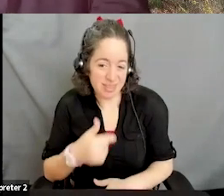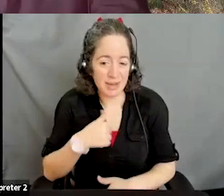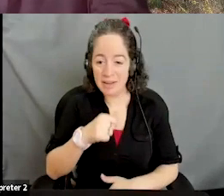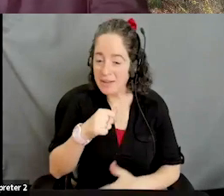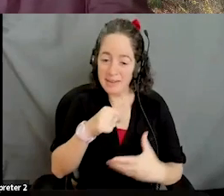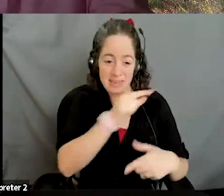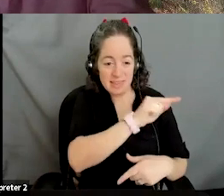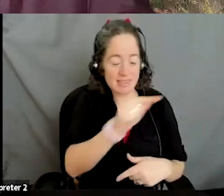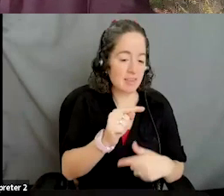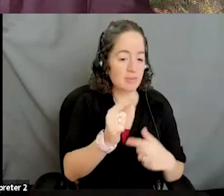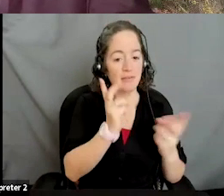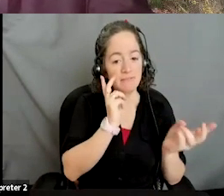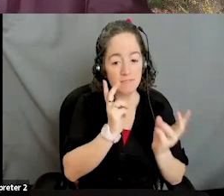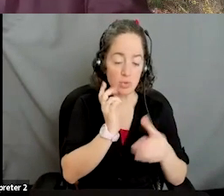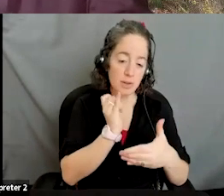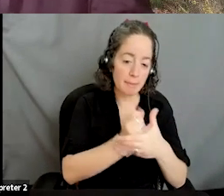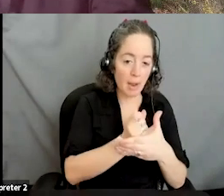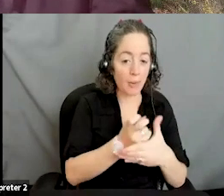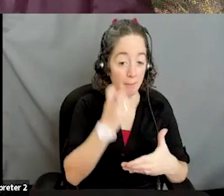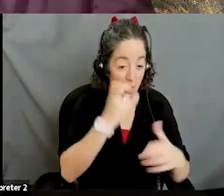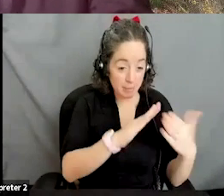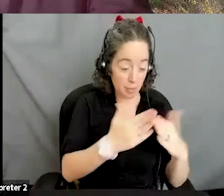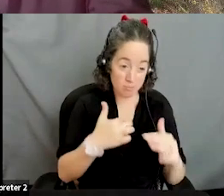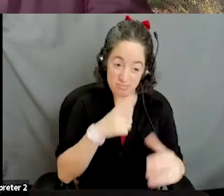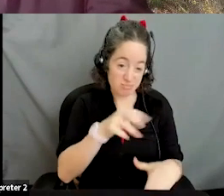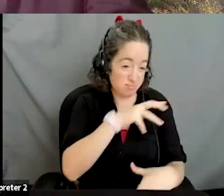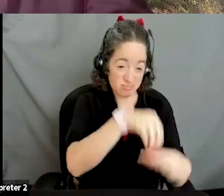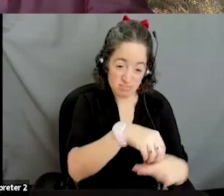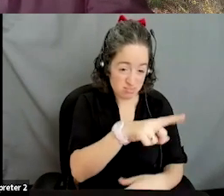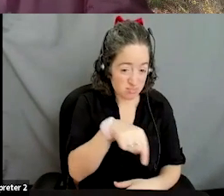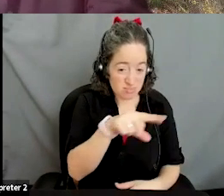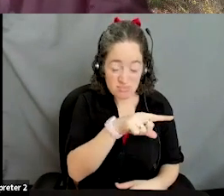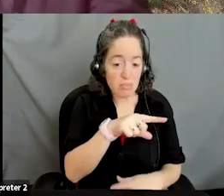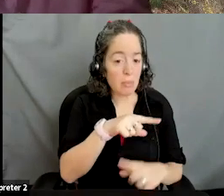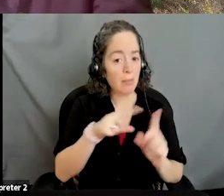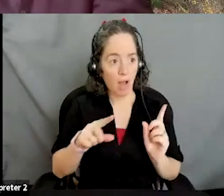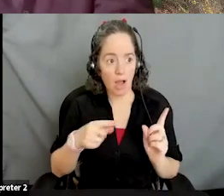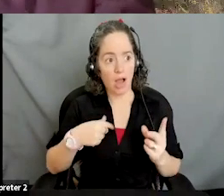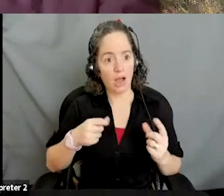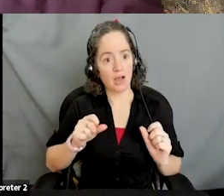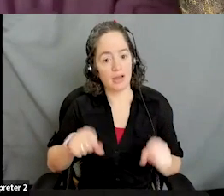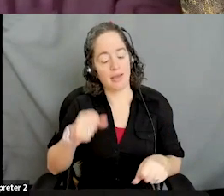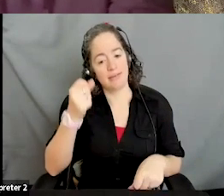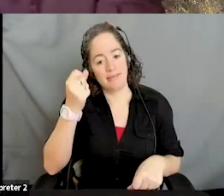or what have you, but I absolutely do understand pursuing appropriate accommodations.